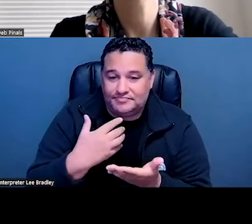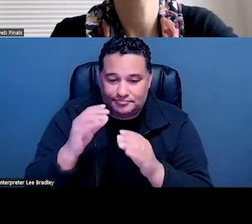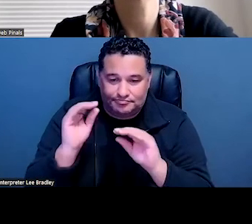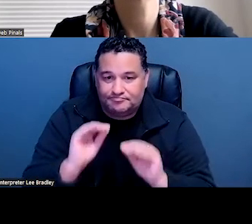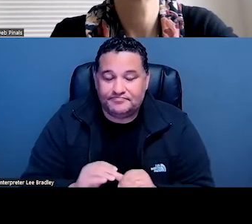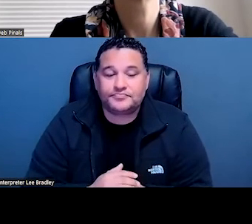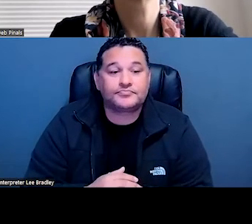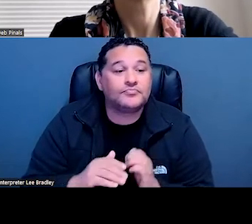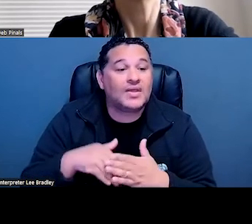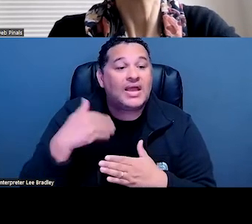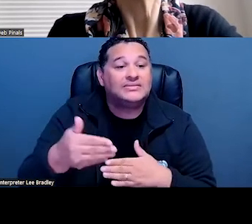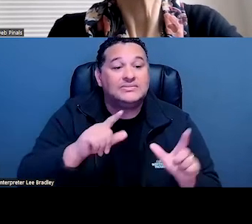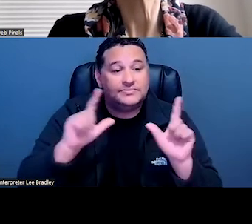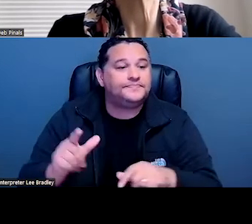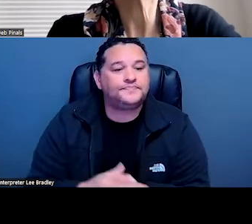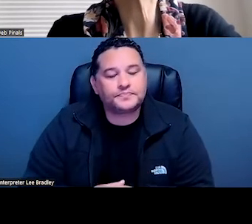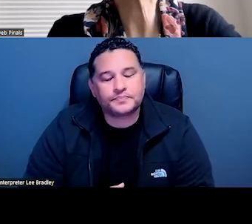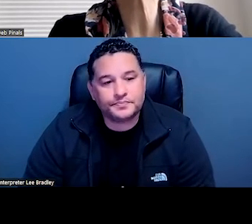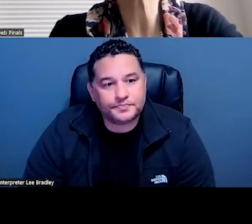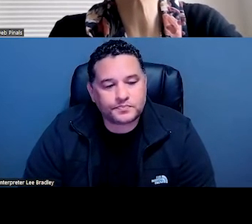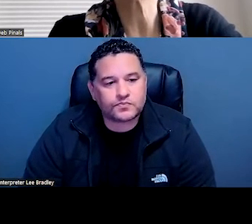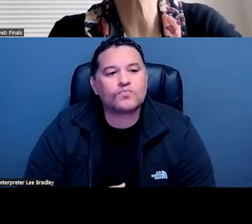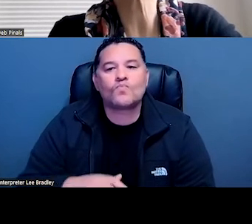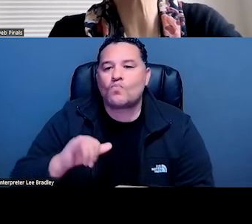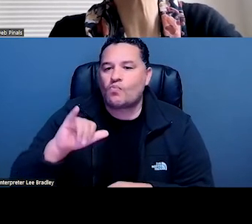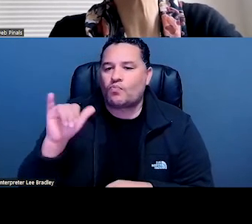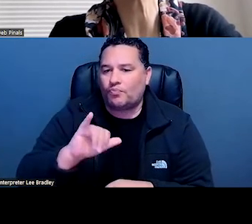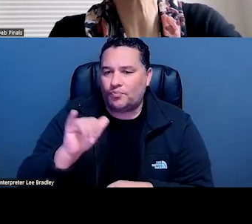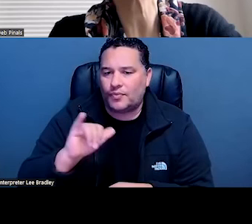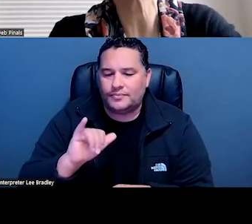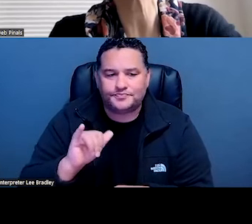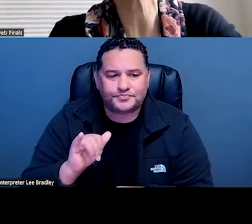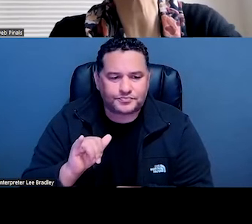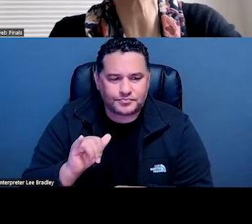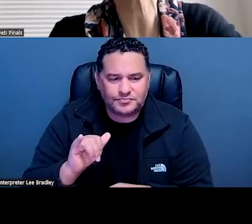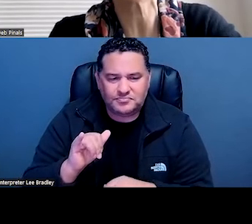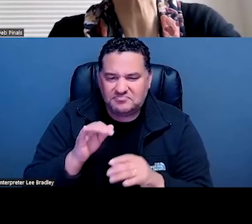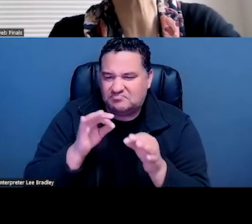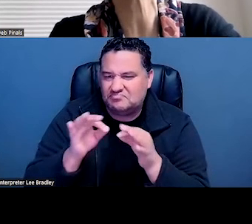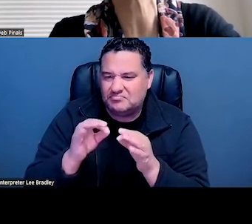AND THEN, THE ANSWERS ARE COLLATED. NEXT SLIDE